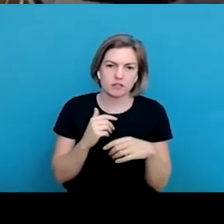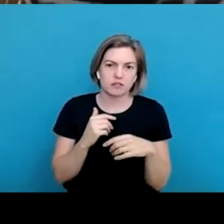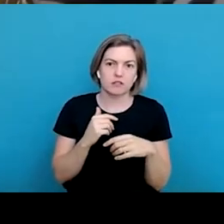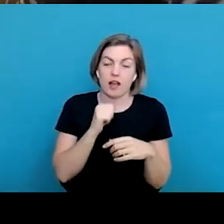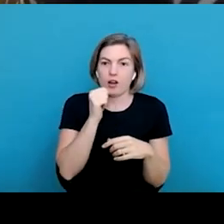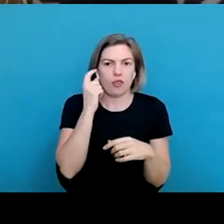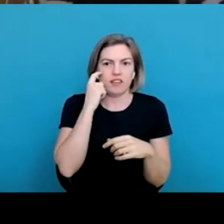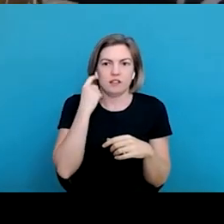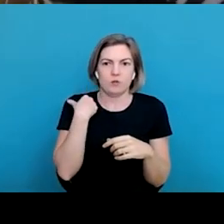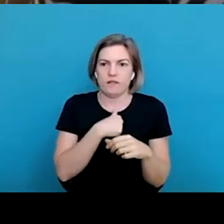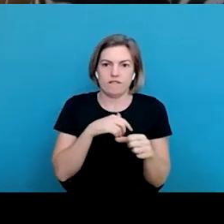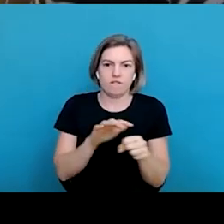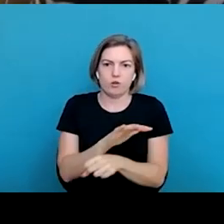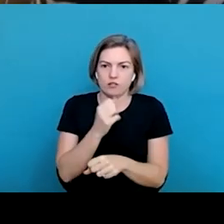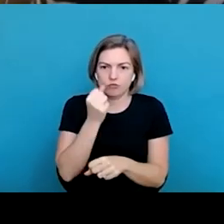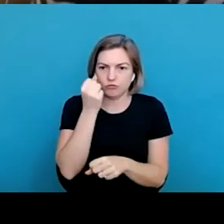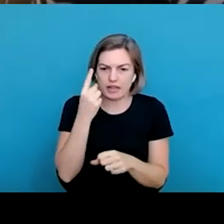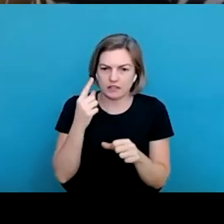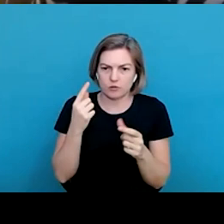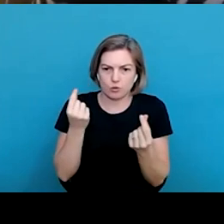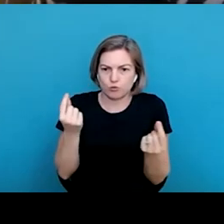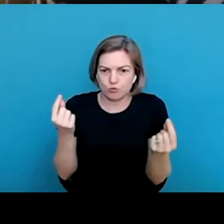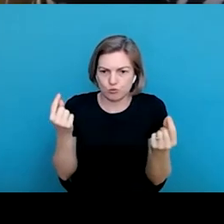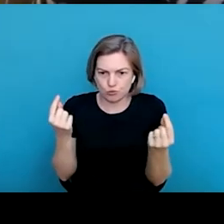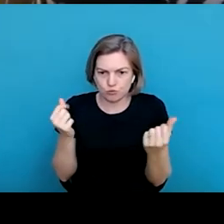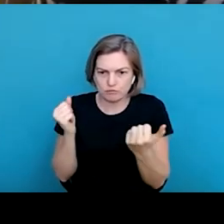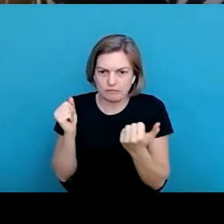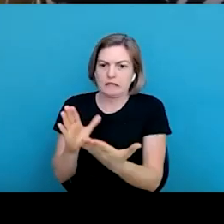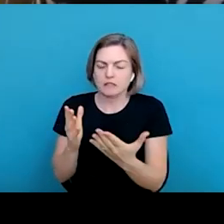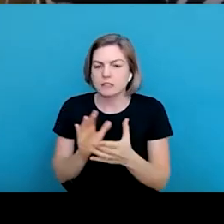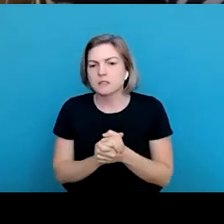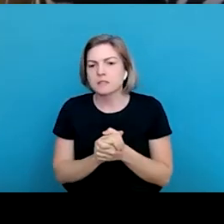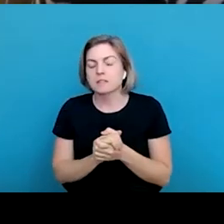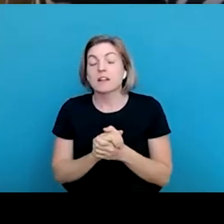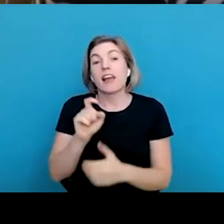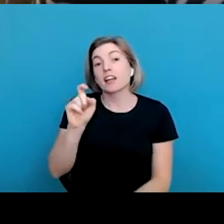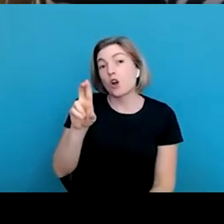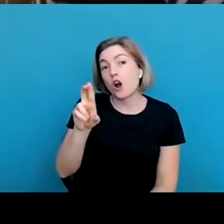understand how to cross yet, which is the XR accessibility object model.